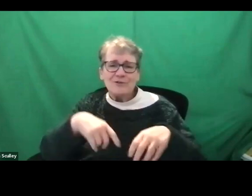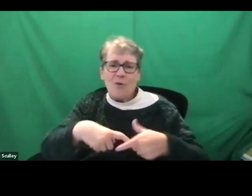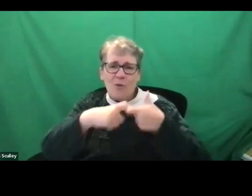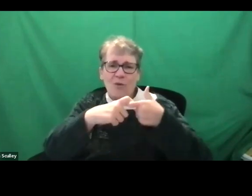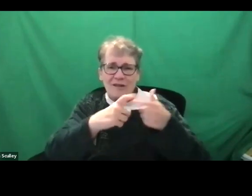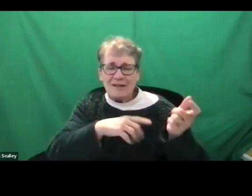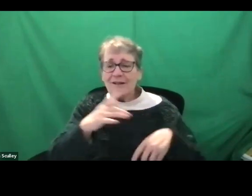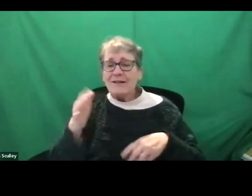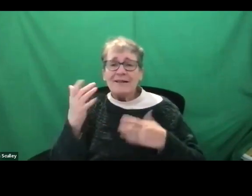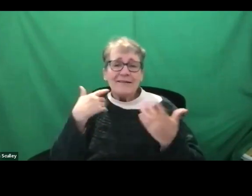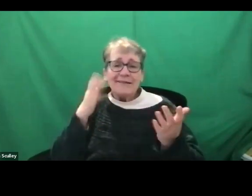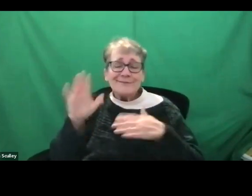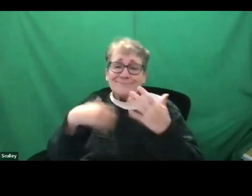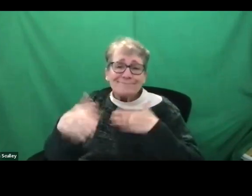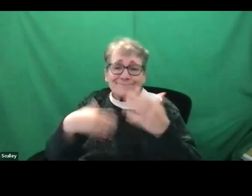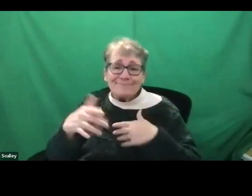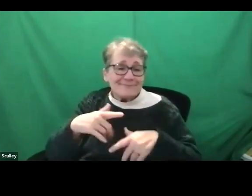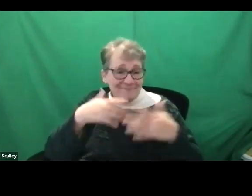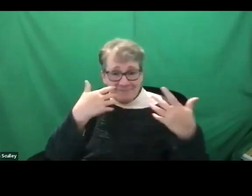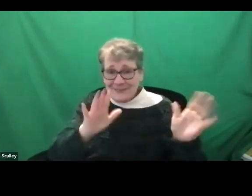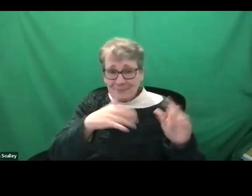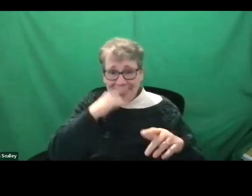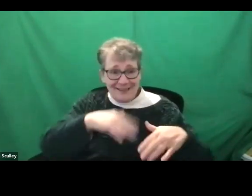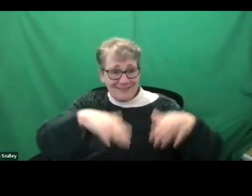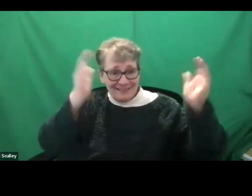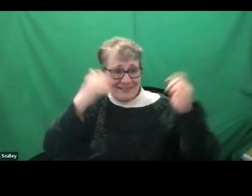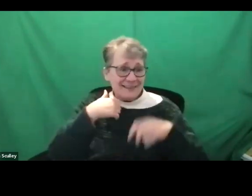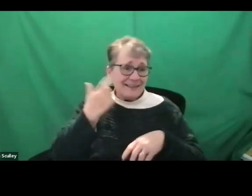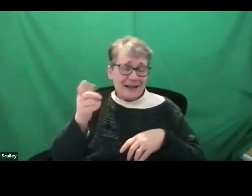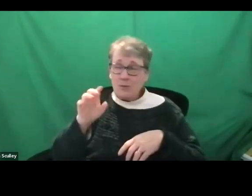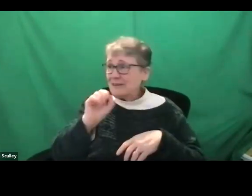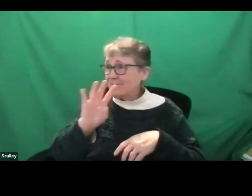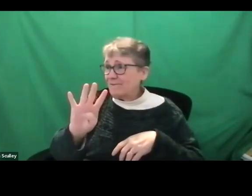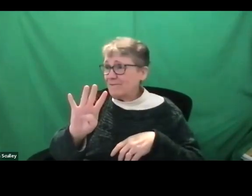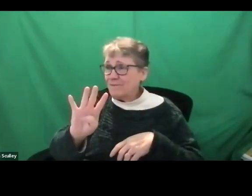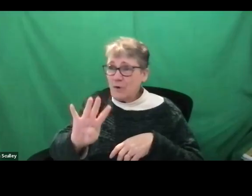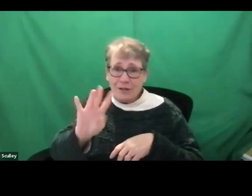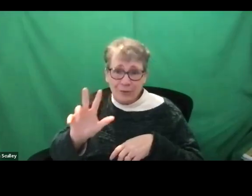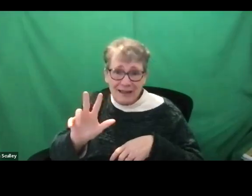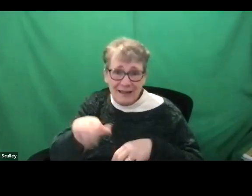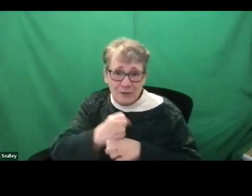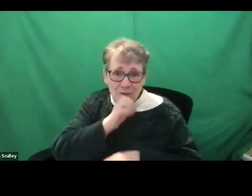and I didn't have the ability to go to college at that point, so I kept that on hold. I raised my kids.